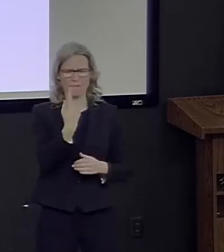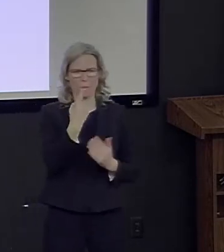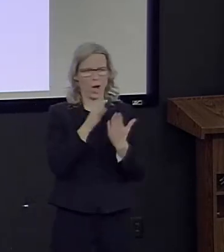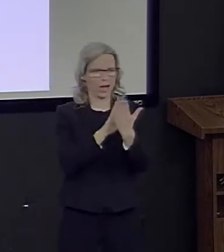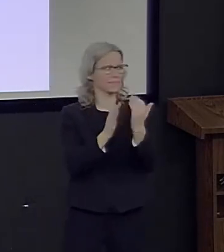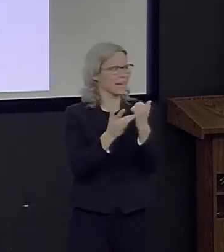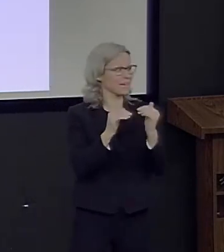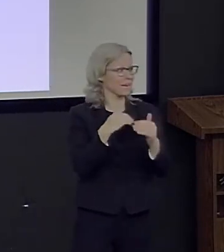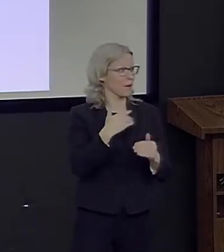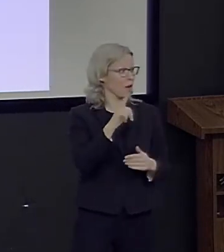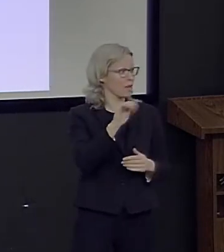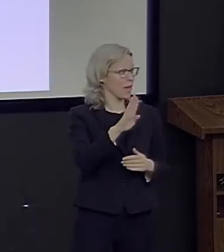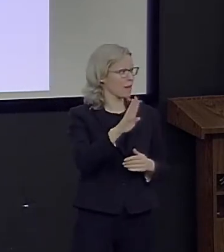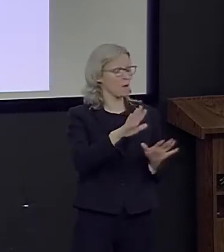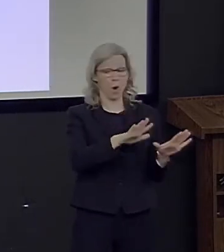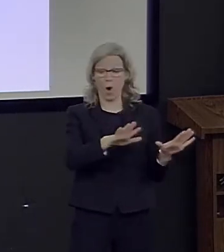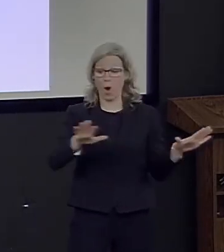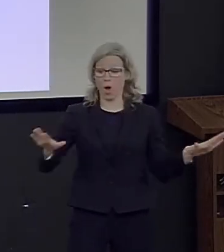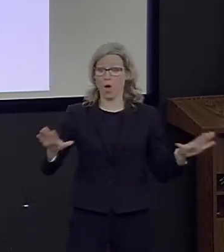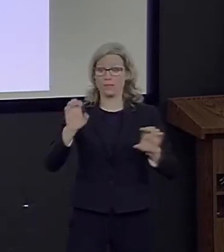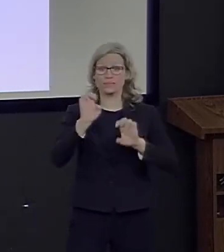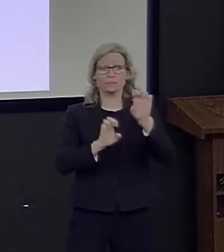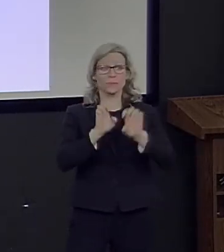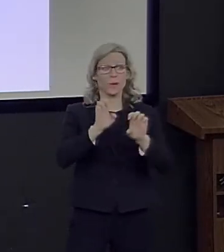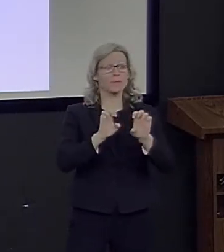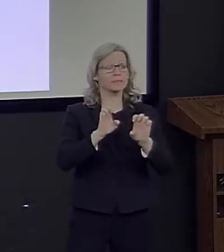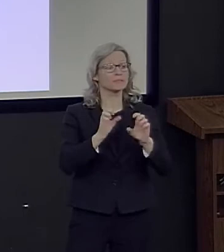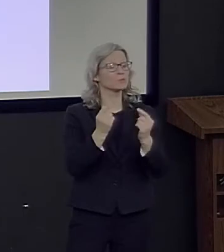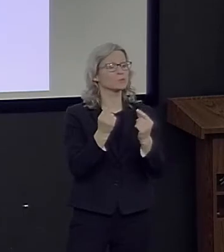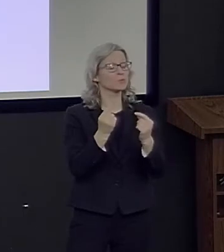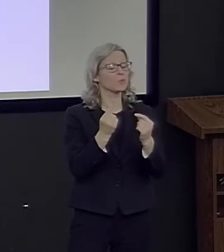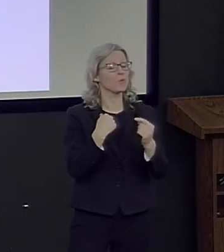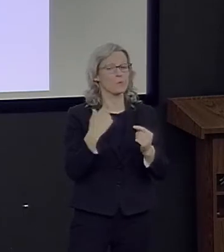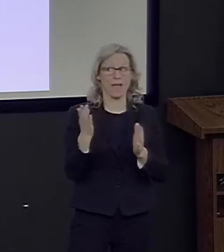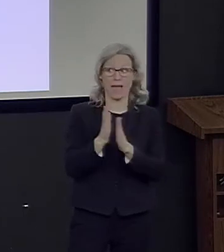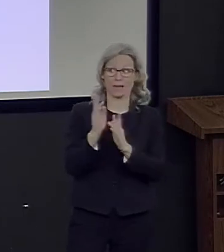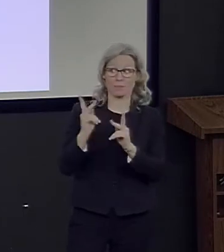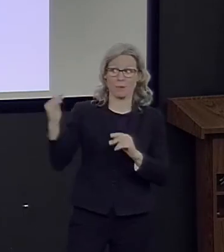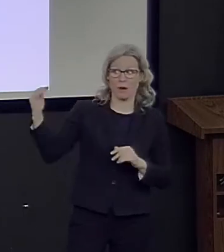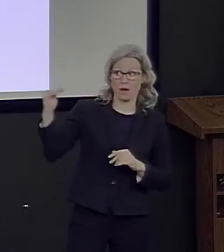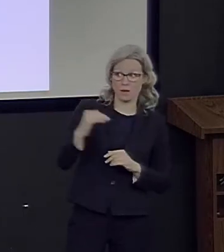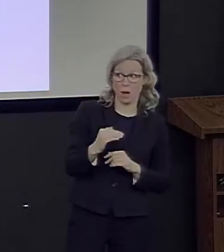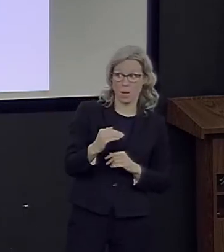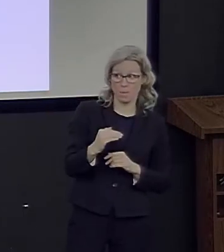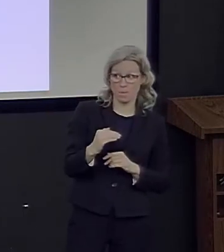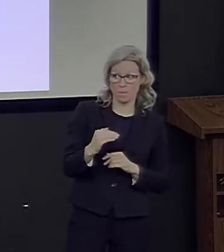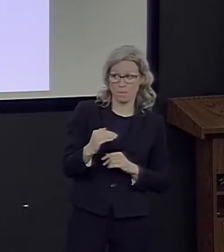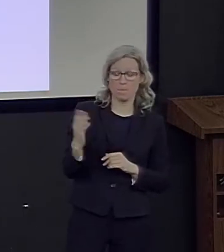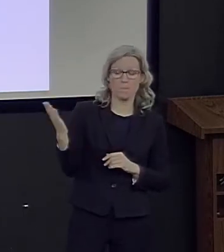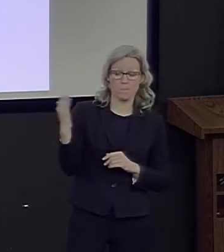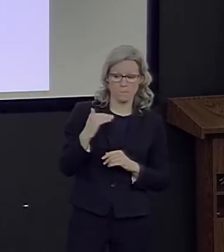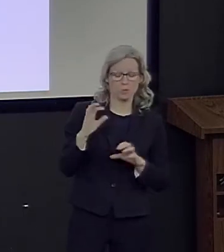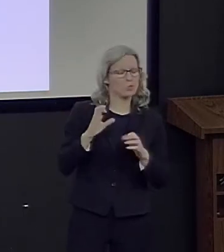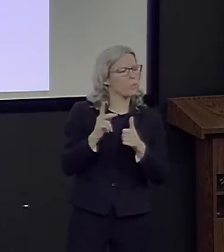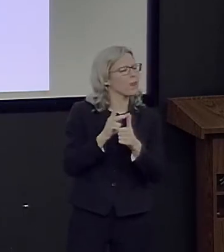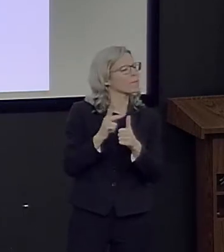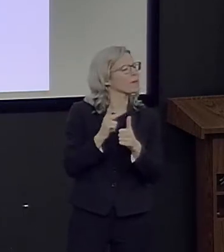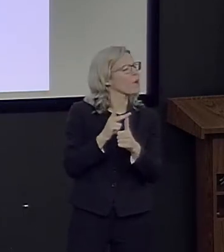where all of our experiments were done by asking people to come in and we do a preliminary study, and we ask them to do finger thumb tapping